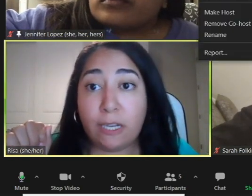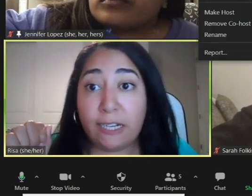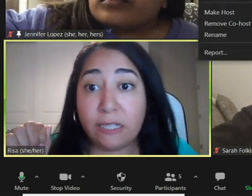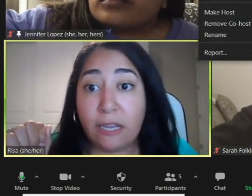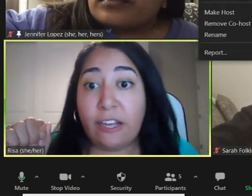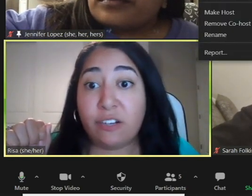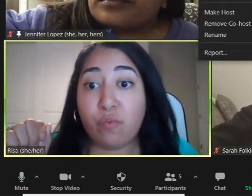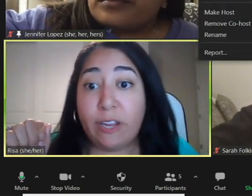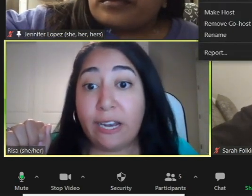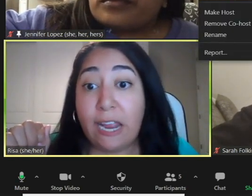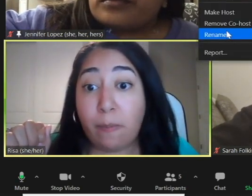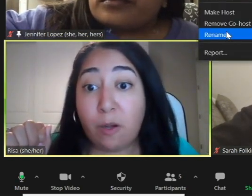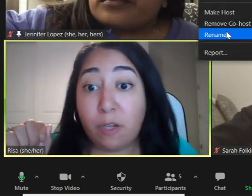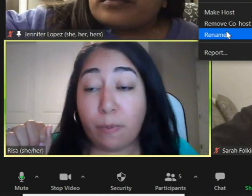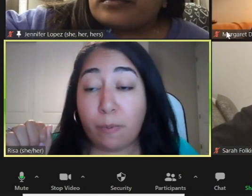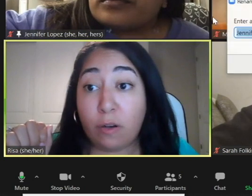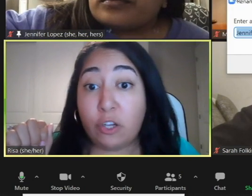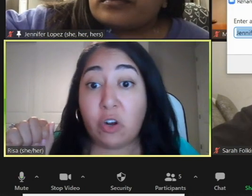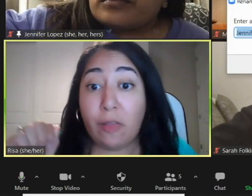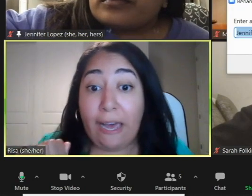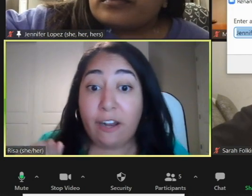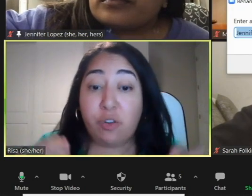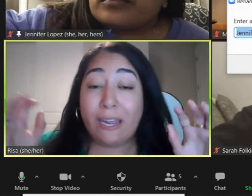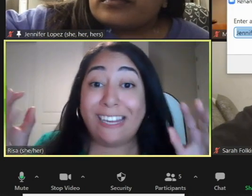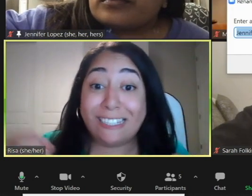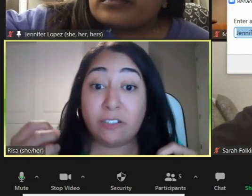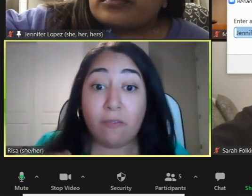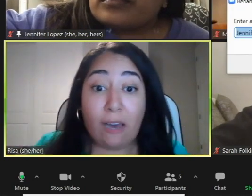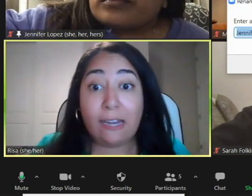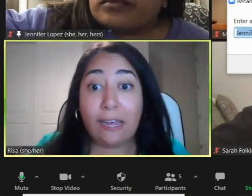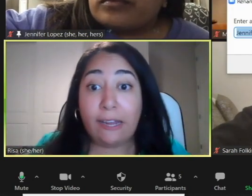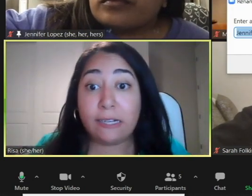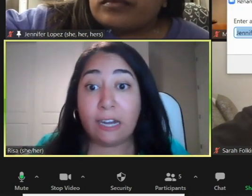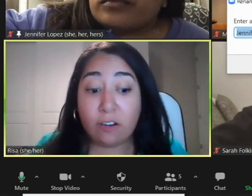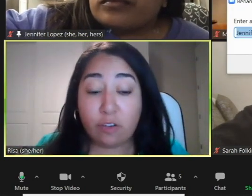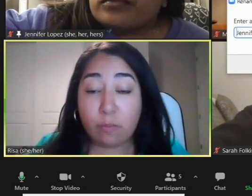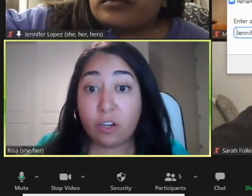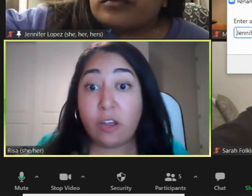meetings is rename people, so that you can easily find the ASL interpreter.